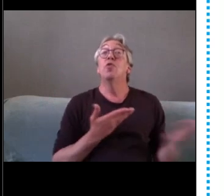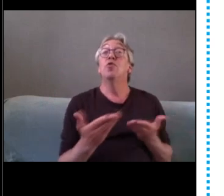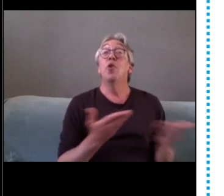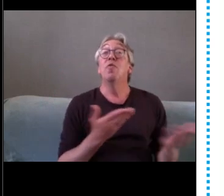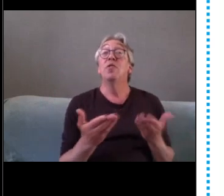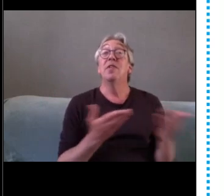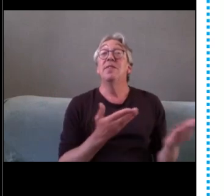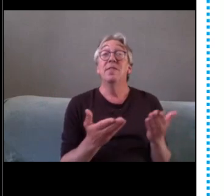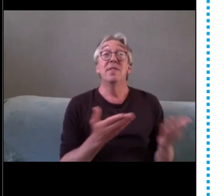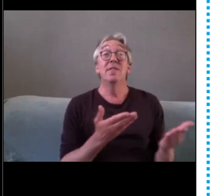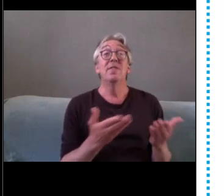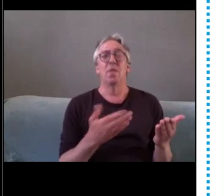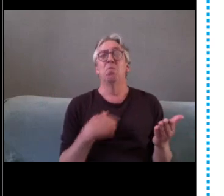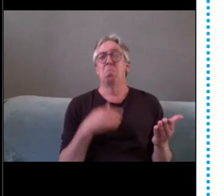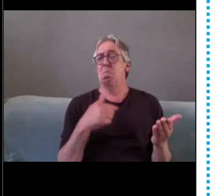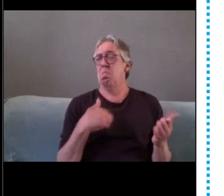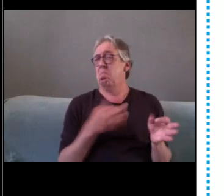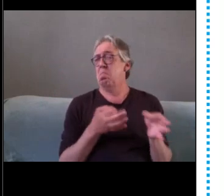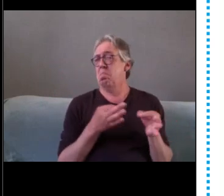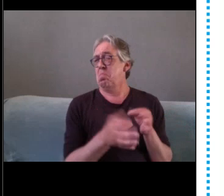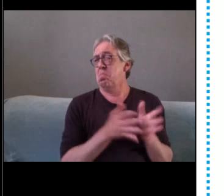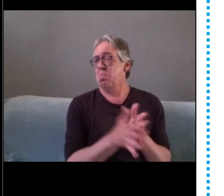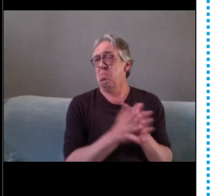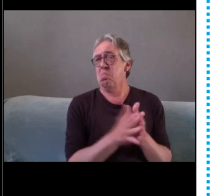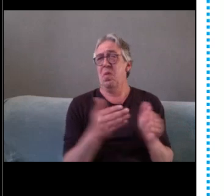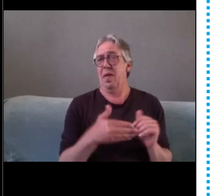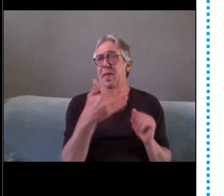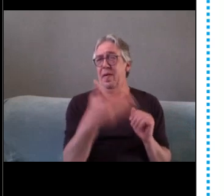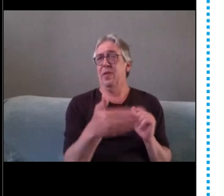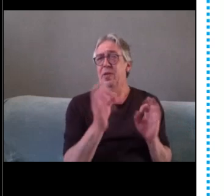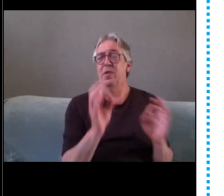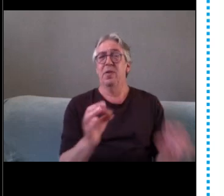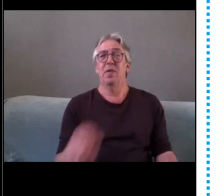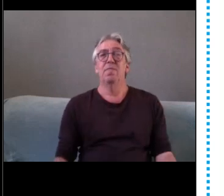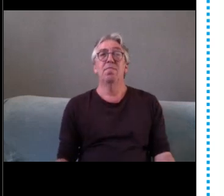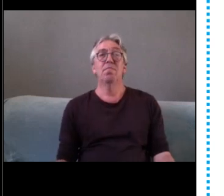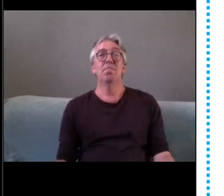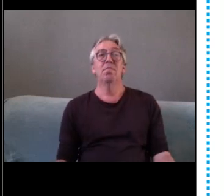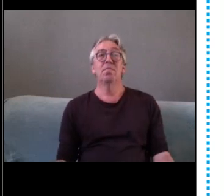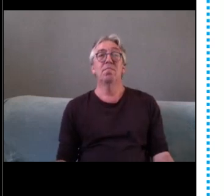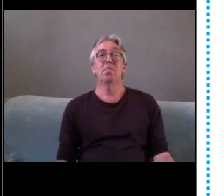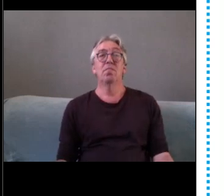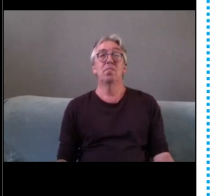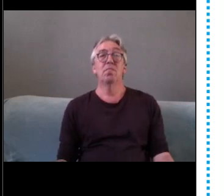We'll explain what the Code obliges them for these and also what we want to ensure.